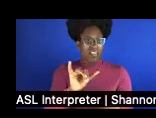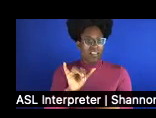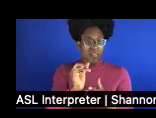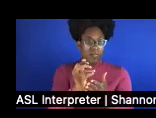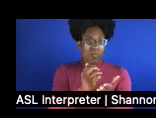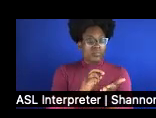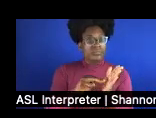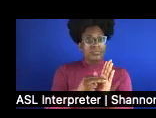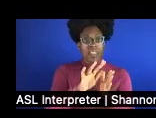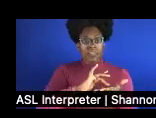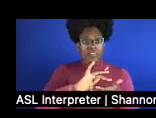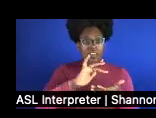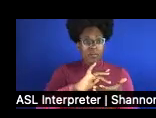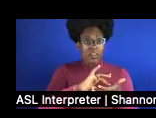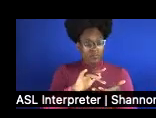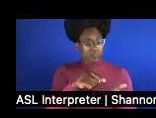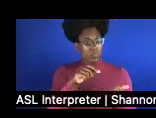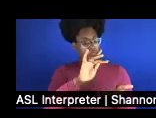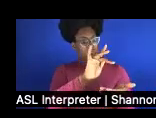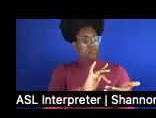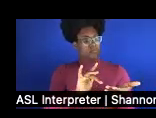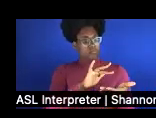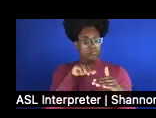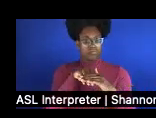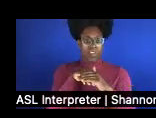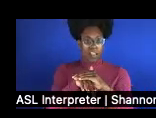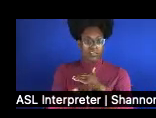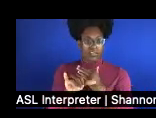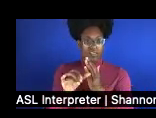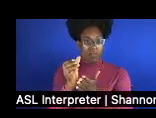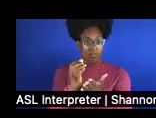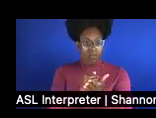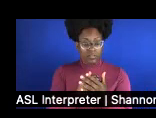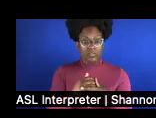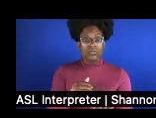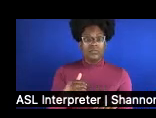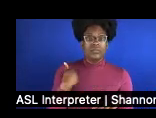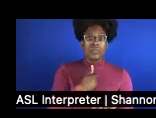and their learning management systems is organized by module and the students can submit questions